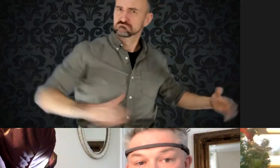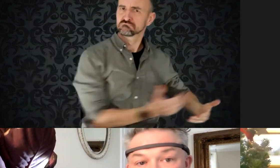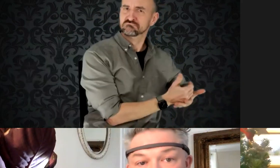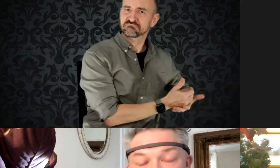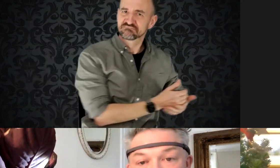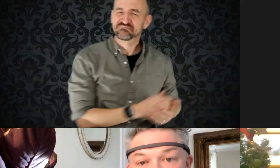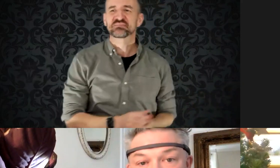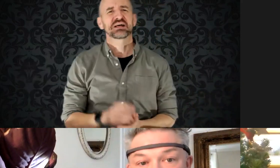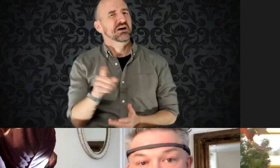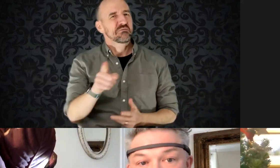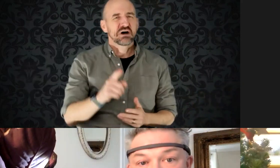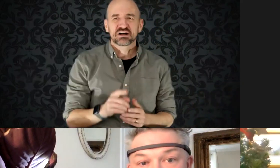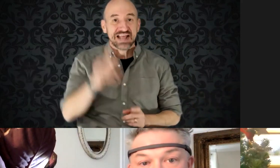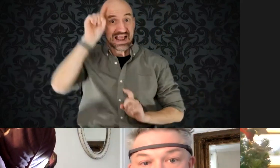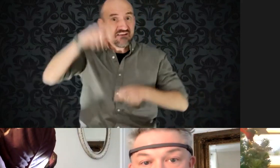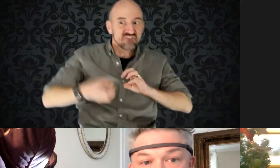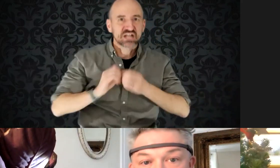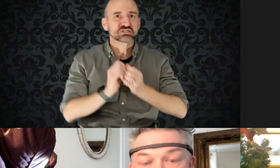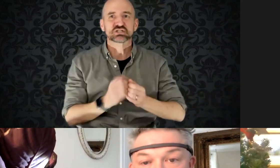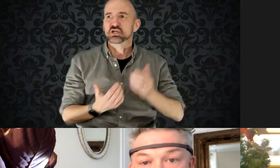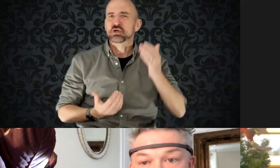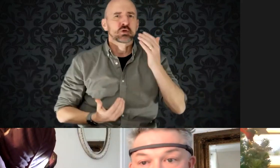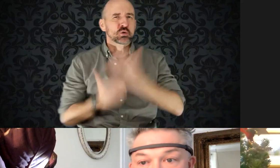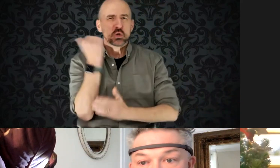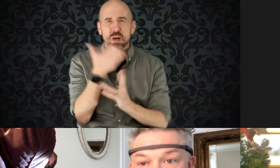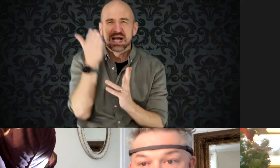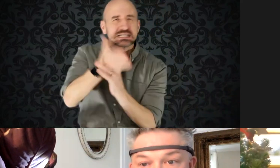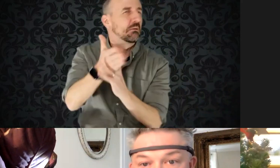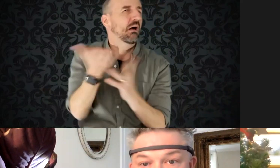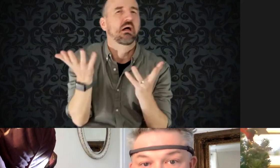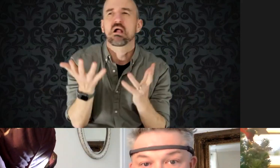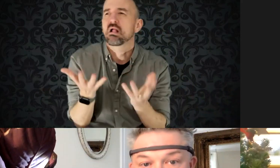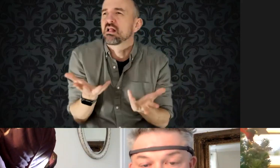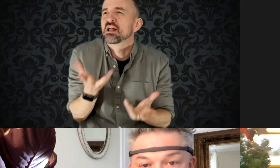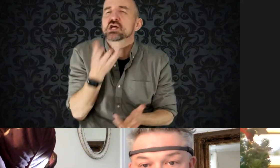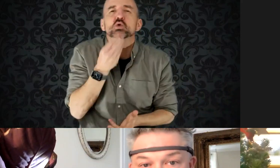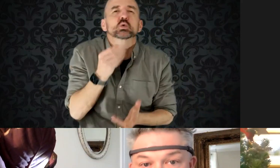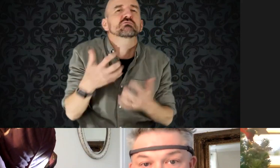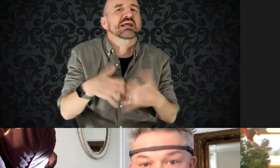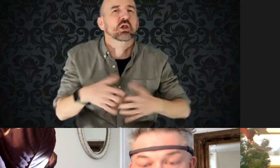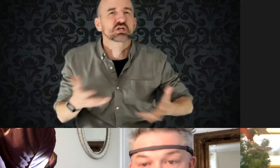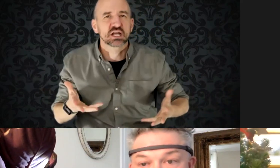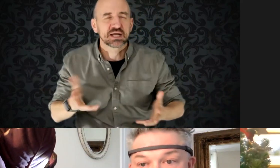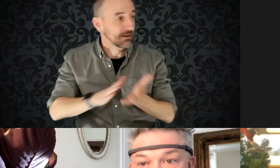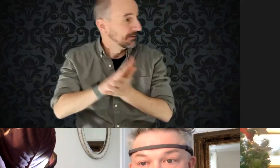There are some really great comments in the chat box I want to pick up. The takeaway is that cactuses